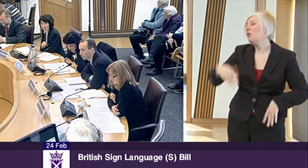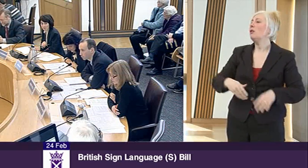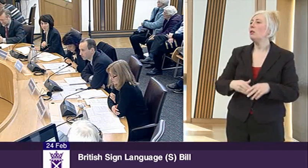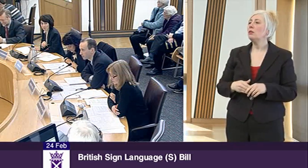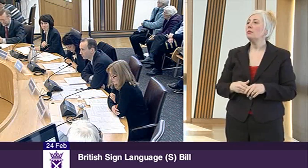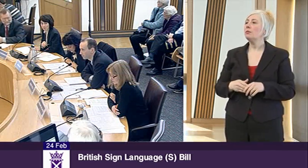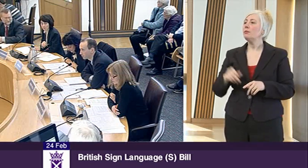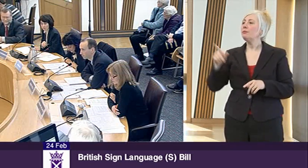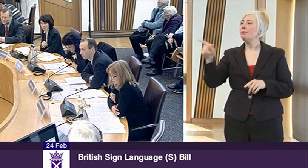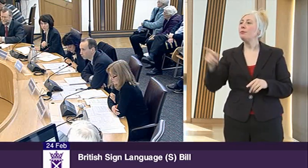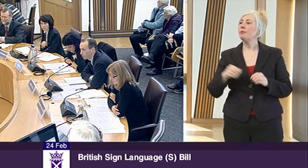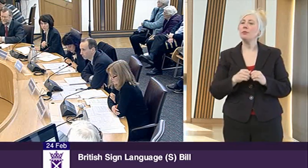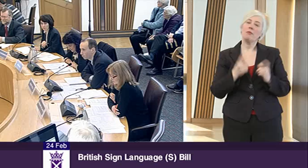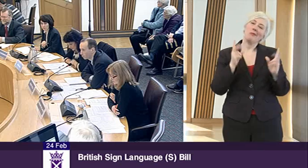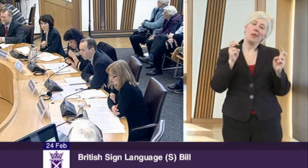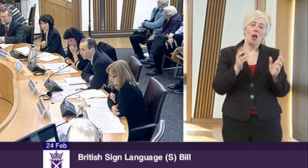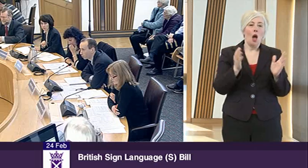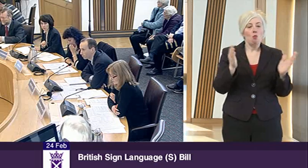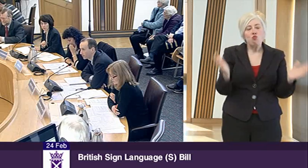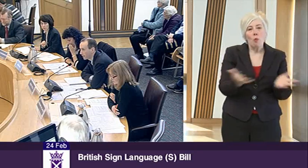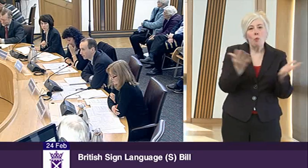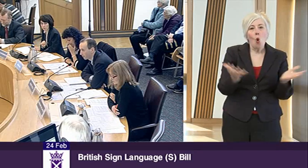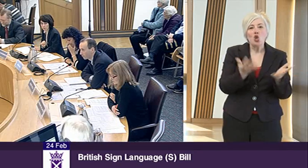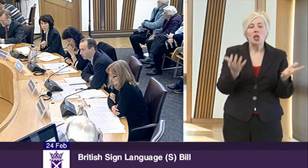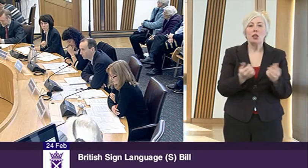Robert Nicol: I think that there are two aspects of promotion. There is the aspect that was